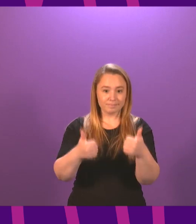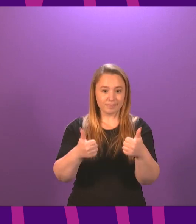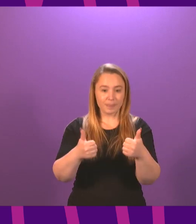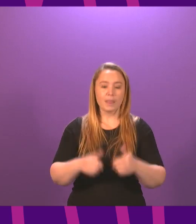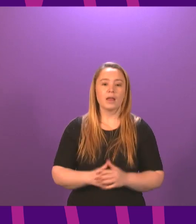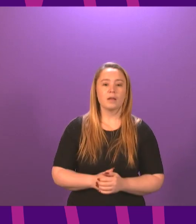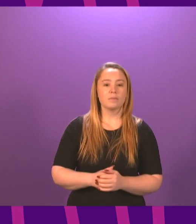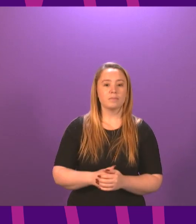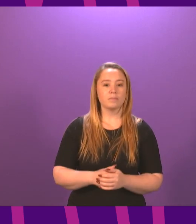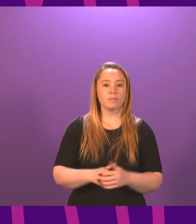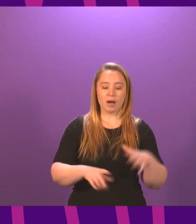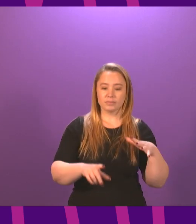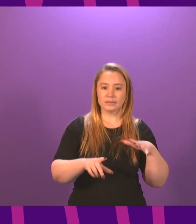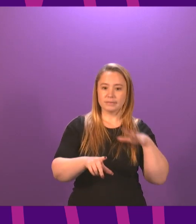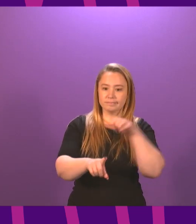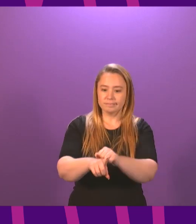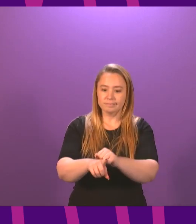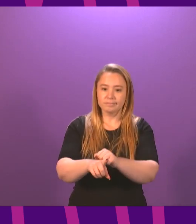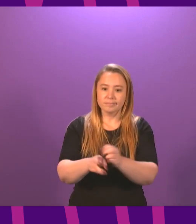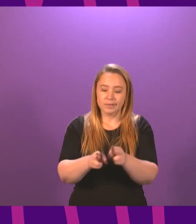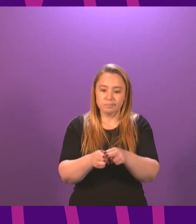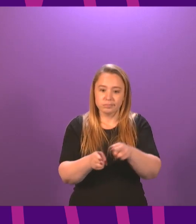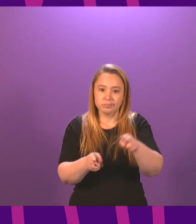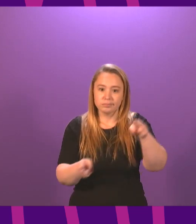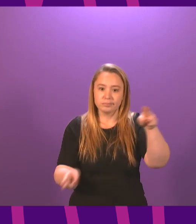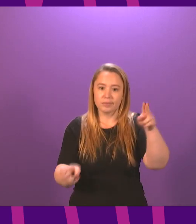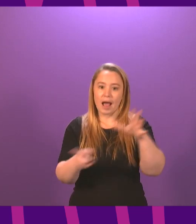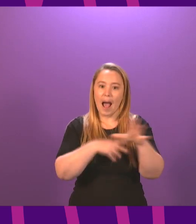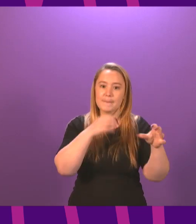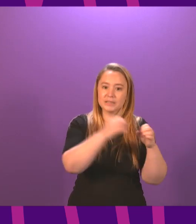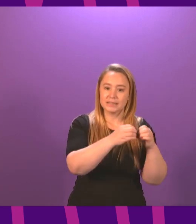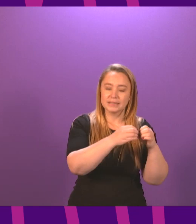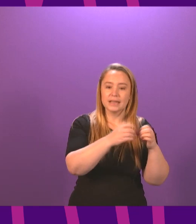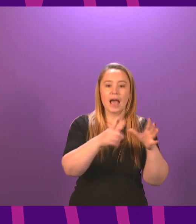days after the number of cases started to increase in Aberdeen and Aberdeenshire, the